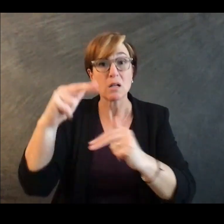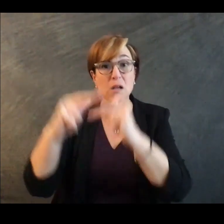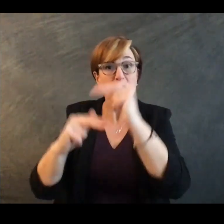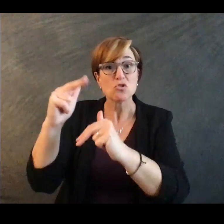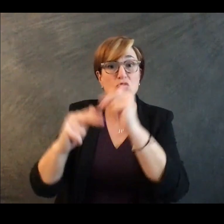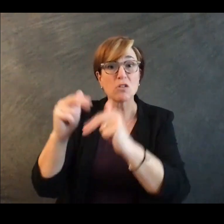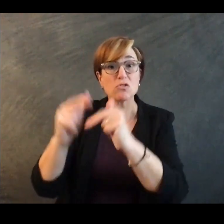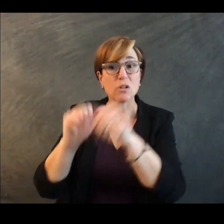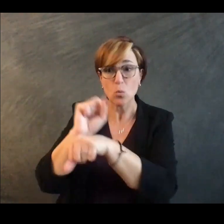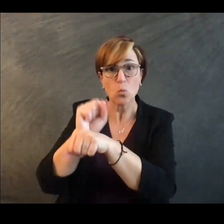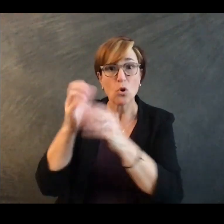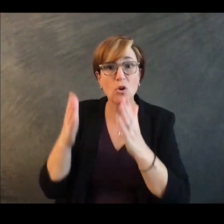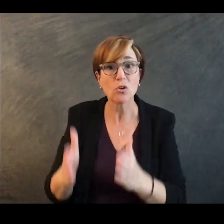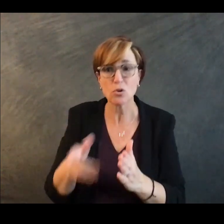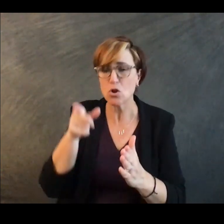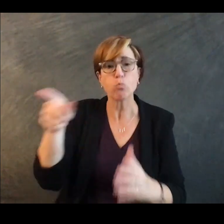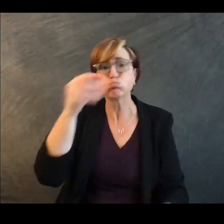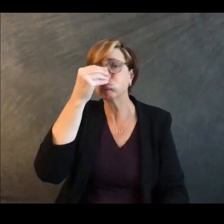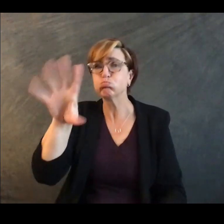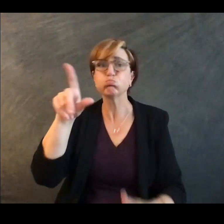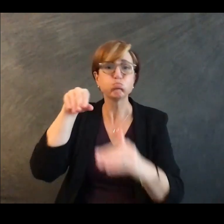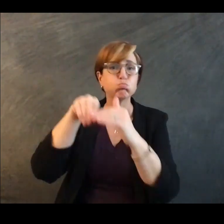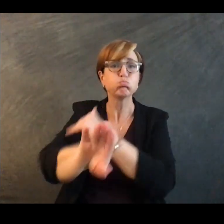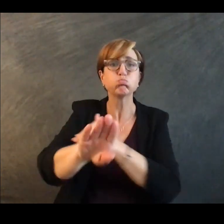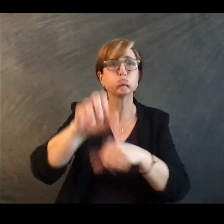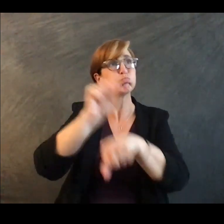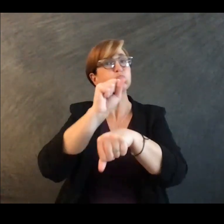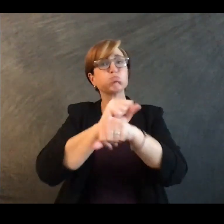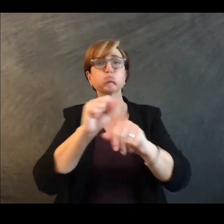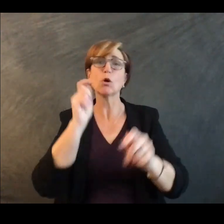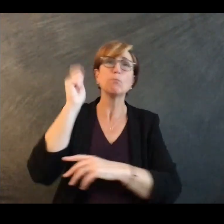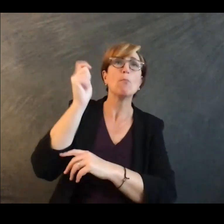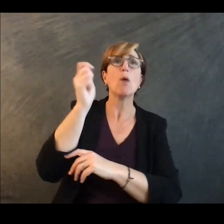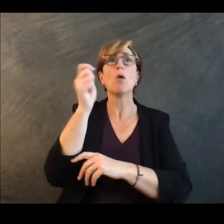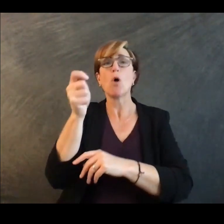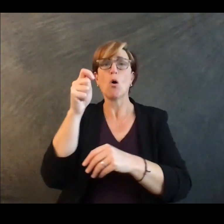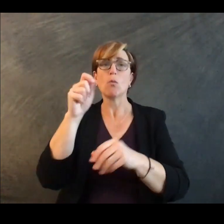nothing about this problem other than it's dangerous and they go in there to